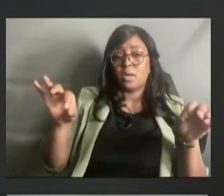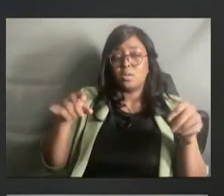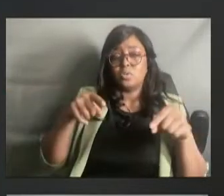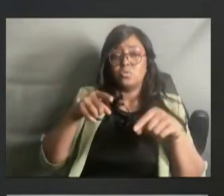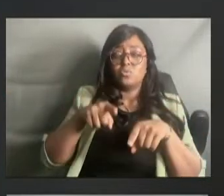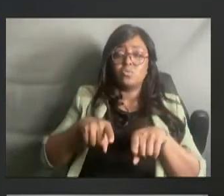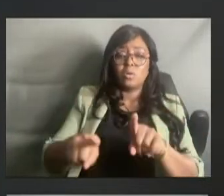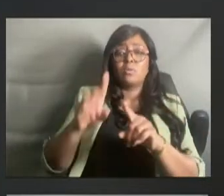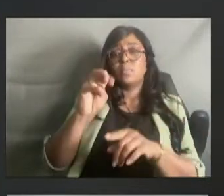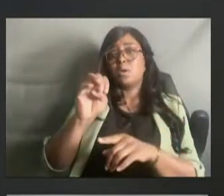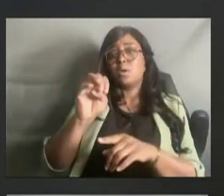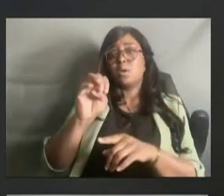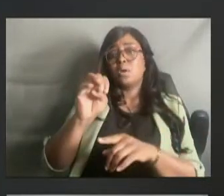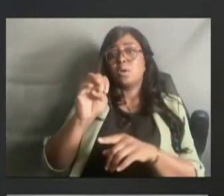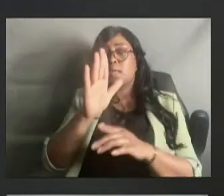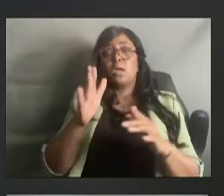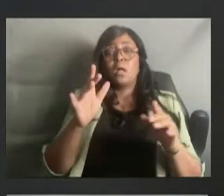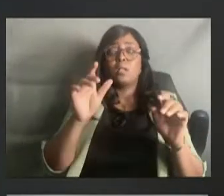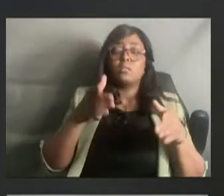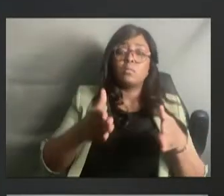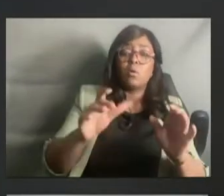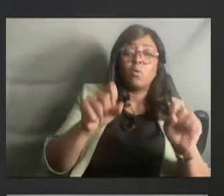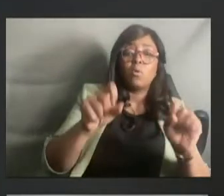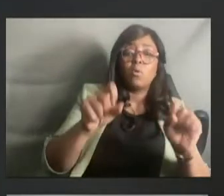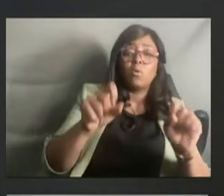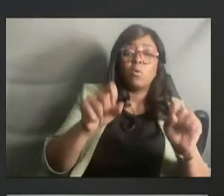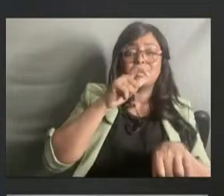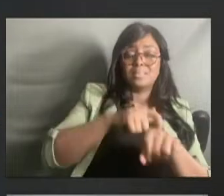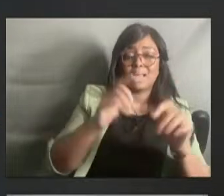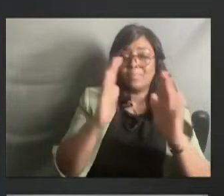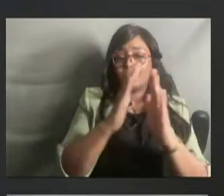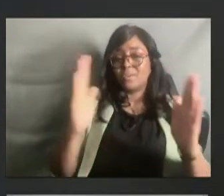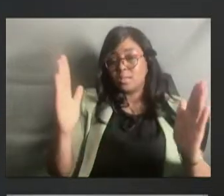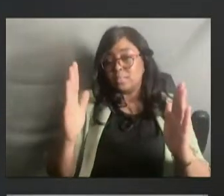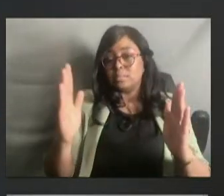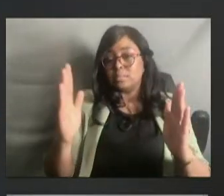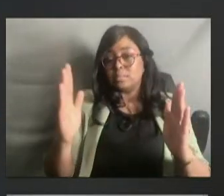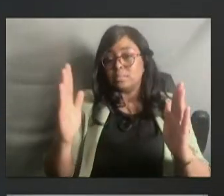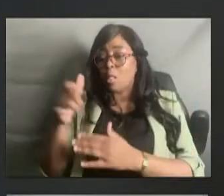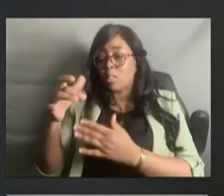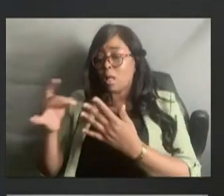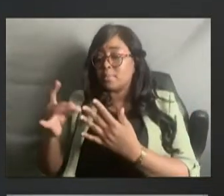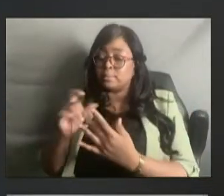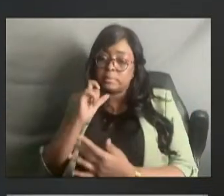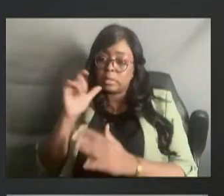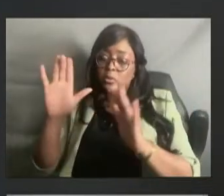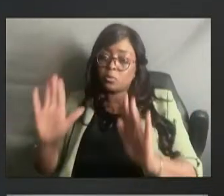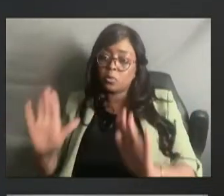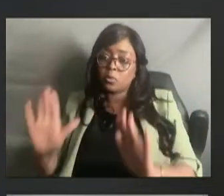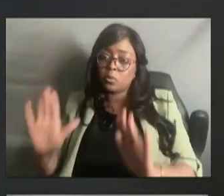can't get that diploma within Maryland's allowable time frame,